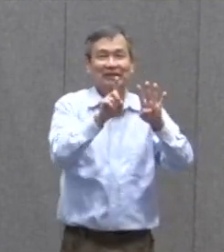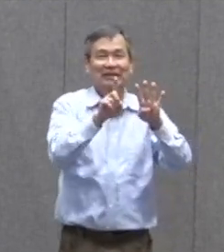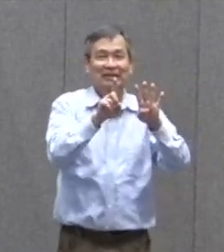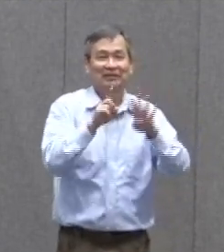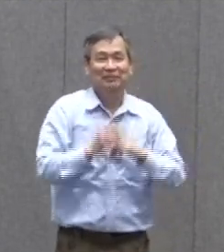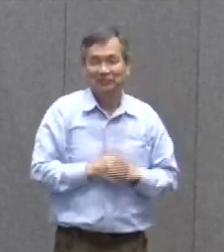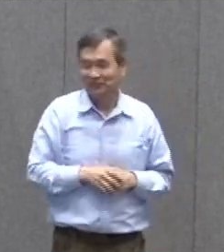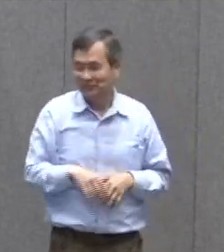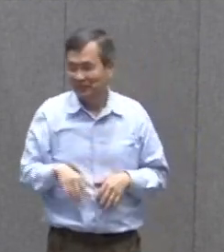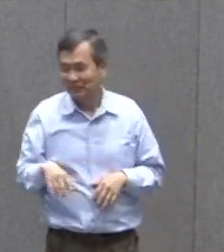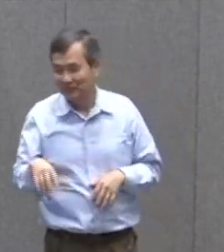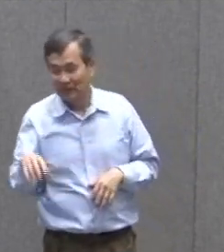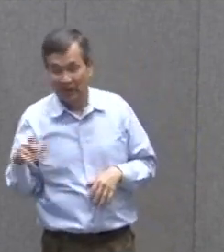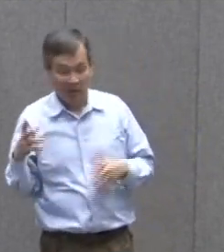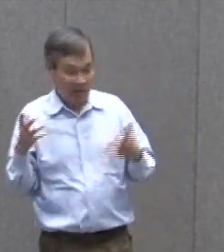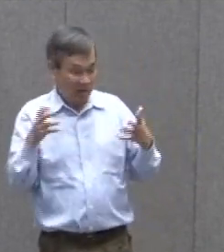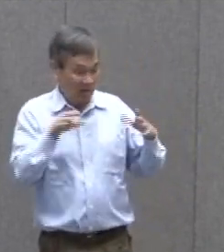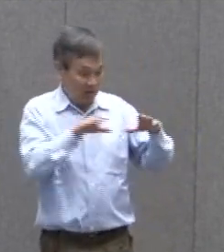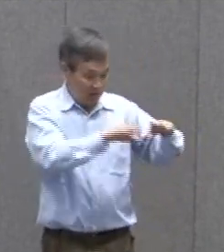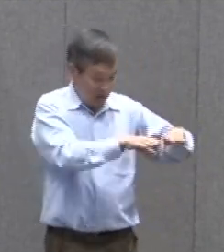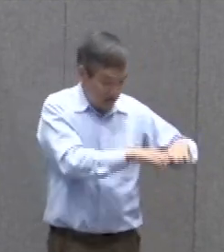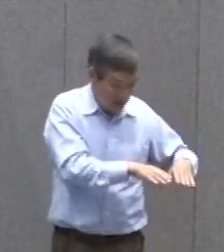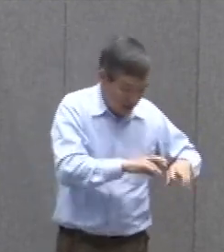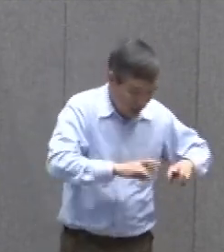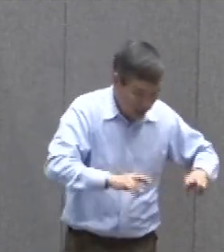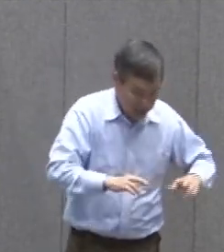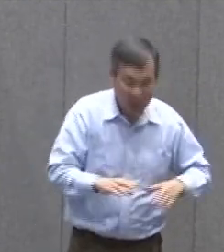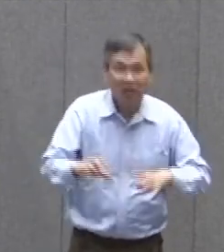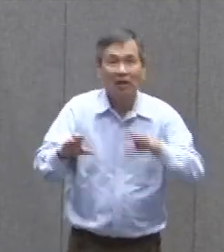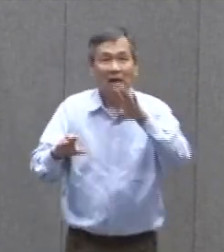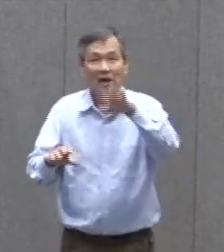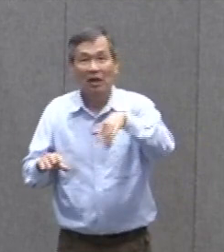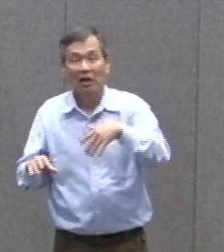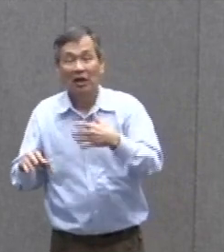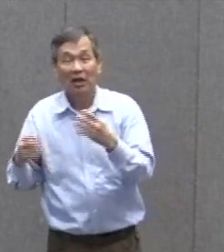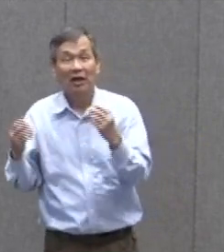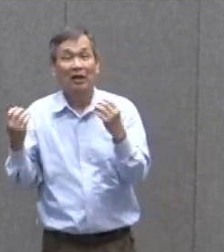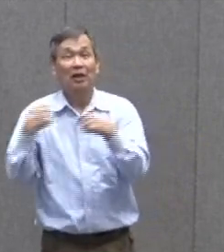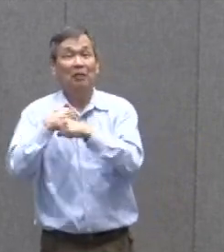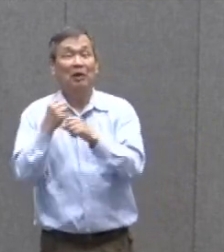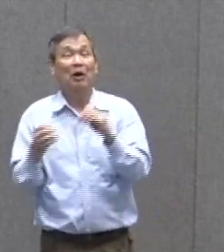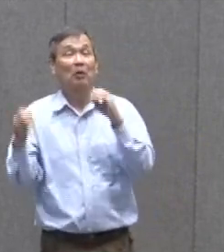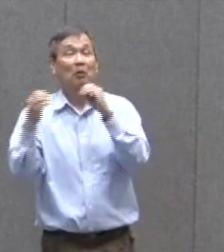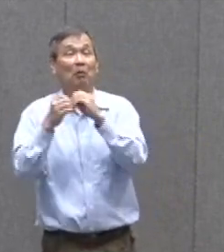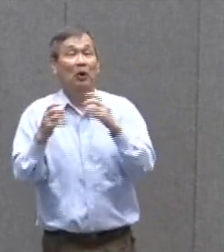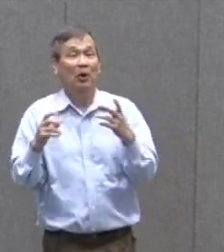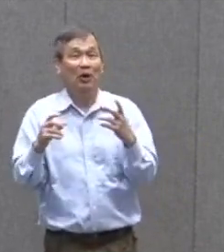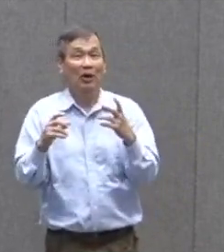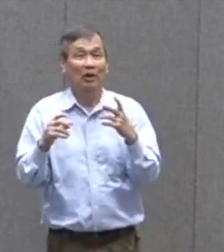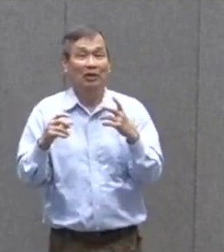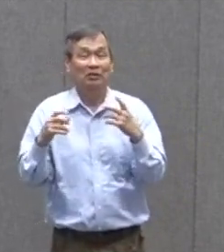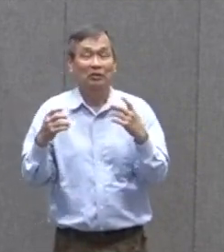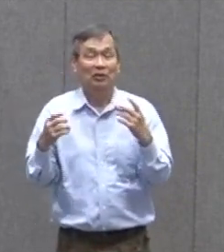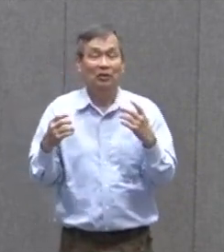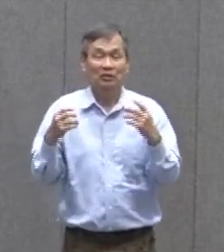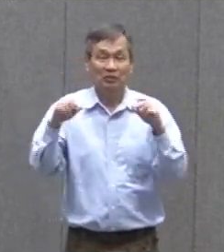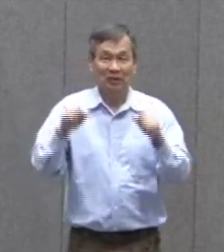I have my first batch of cards and I'm gonna make more after this program today so that I have enough cards to play with.